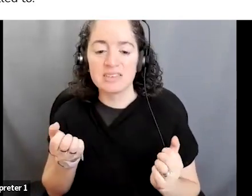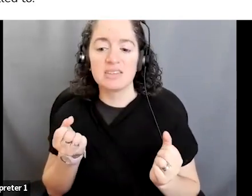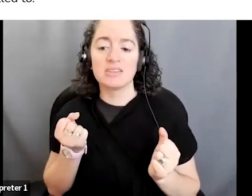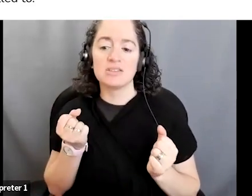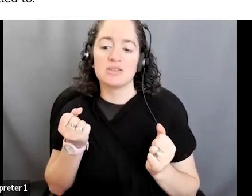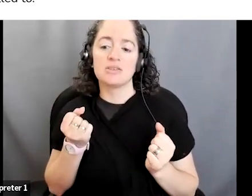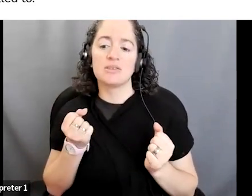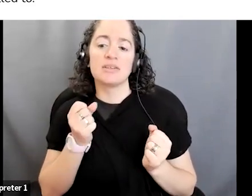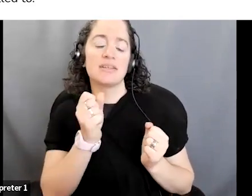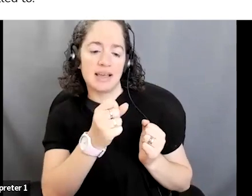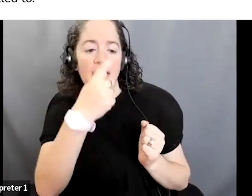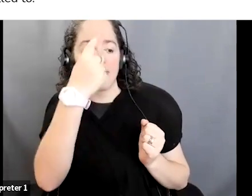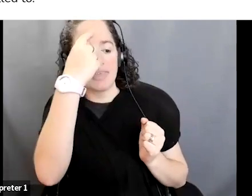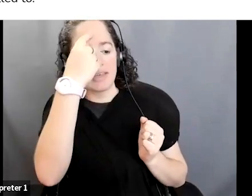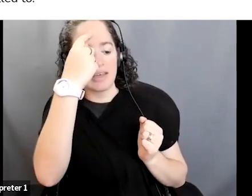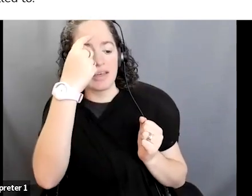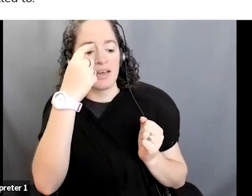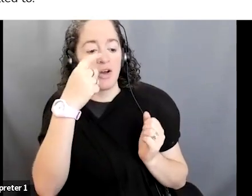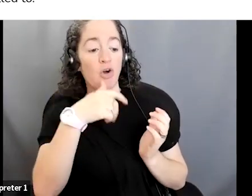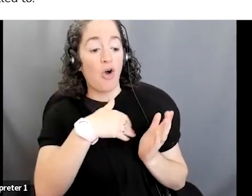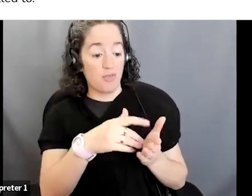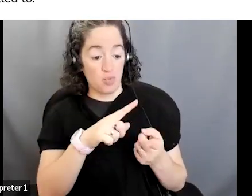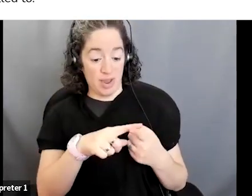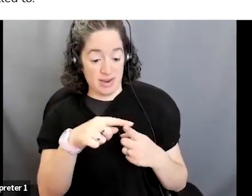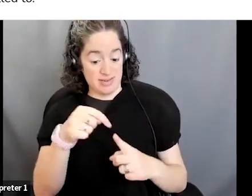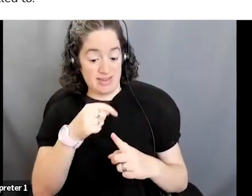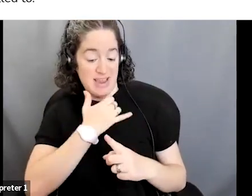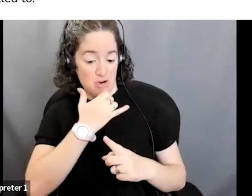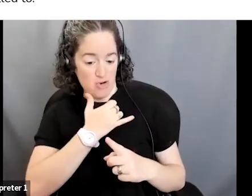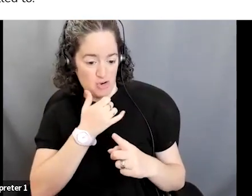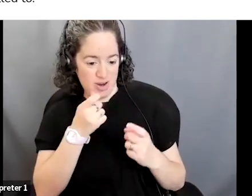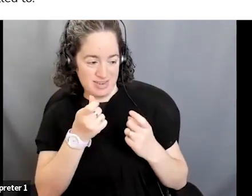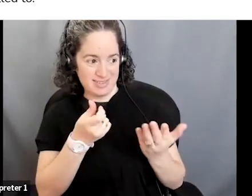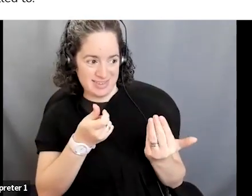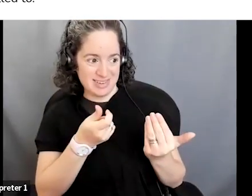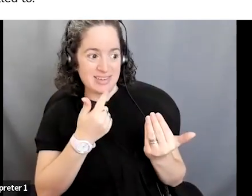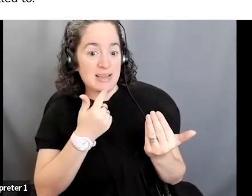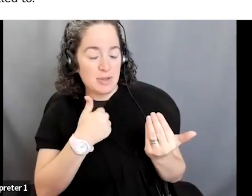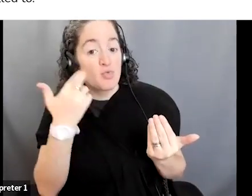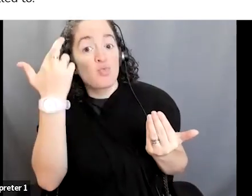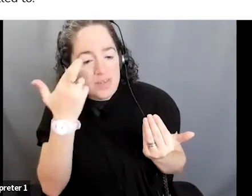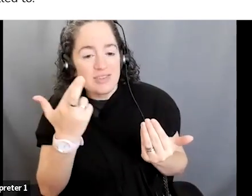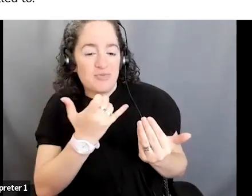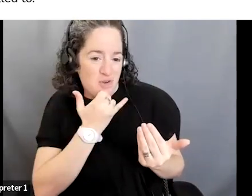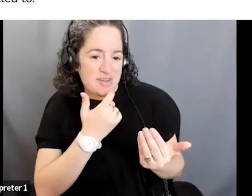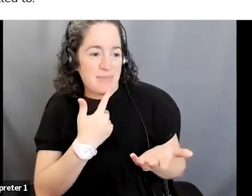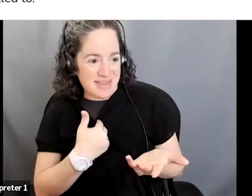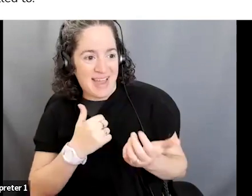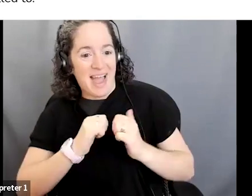Especially with error handling, anything like that, tell me how to fix it. Don't make me-- invalid data